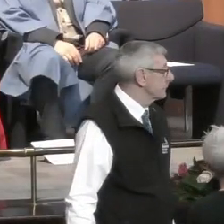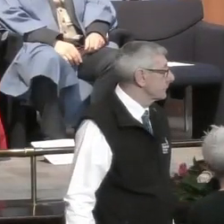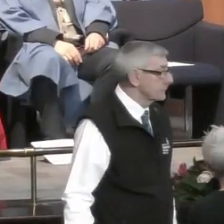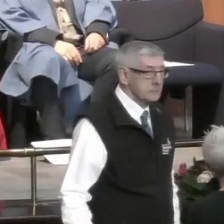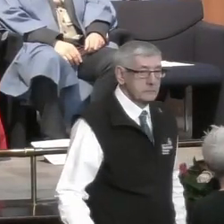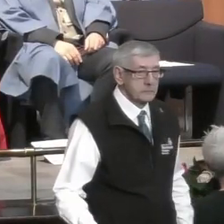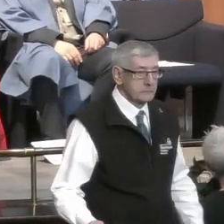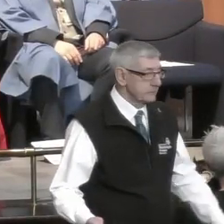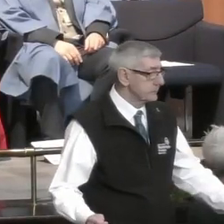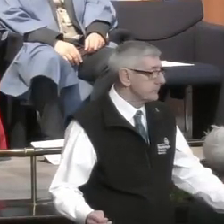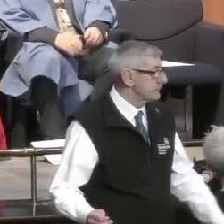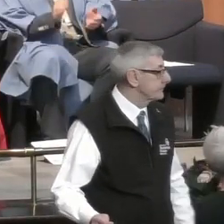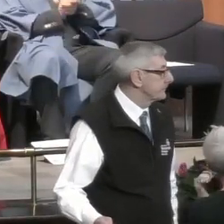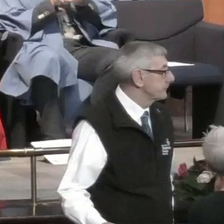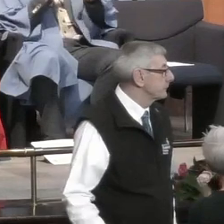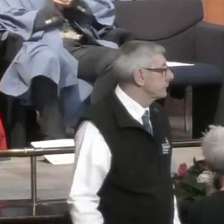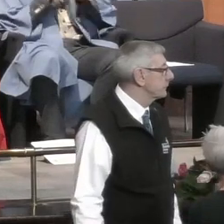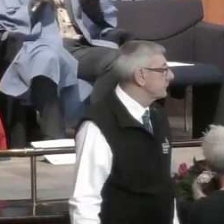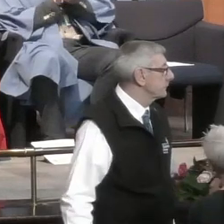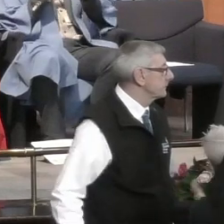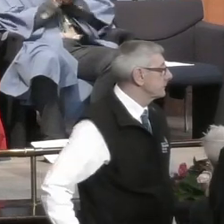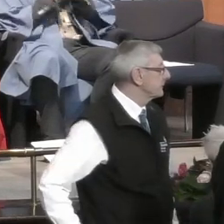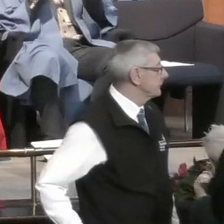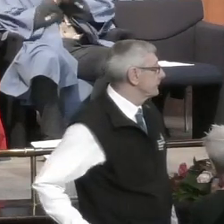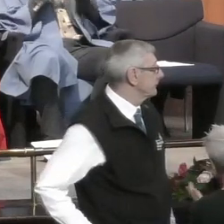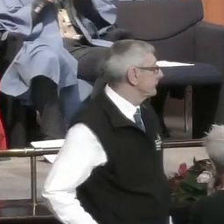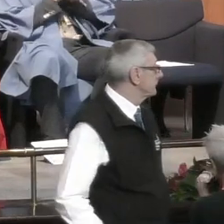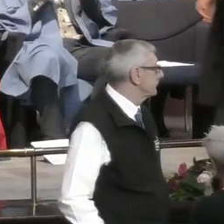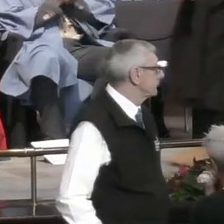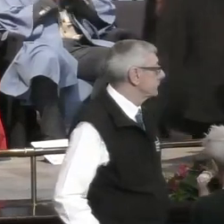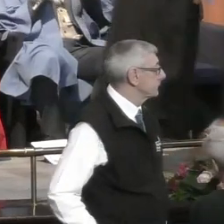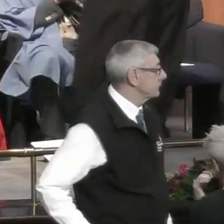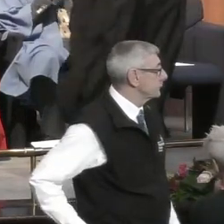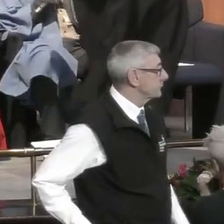Himanshu Saharan. (AUDIENCE APPLAUDS)